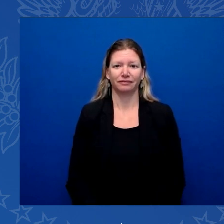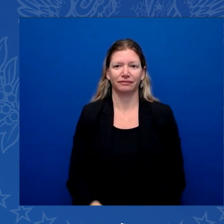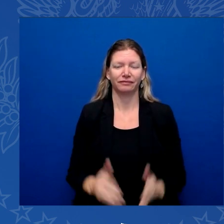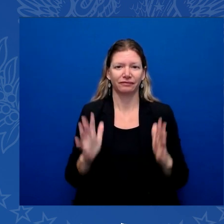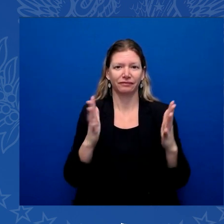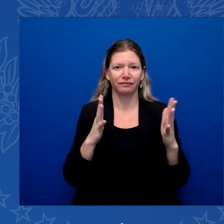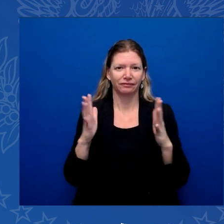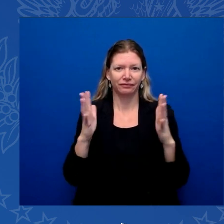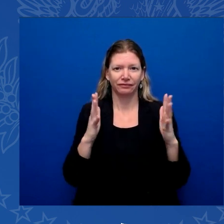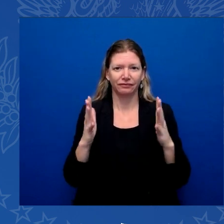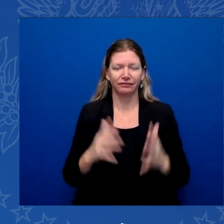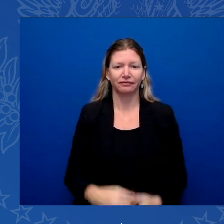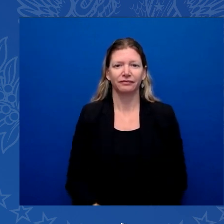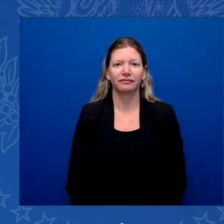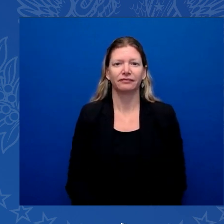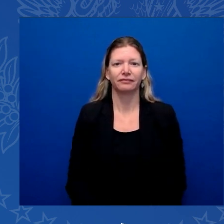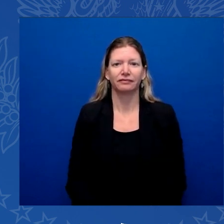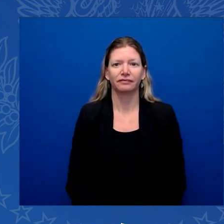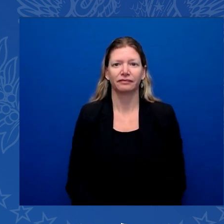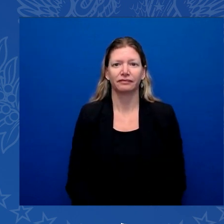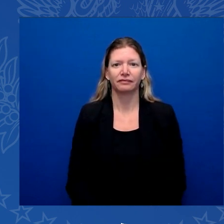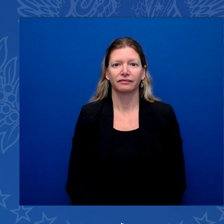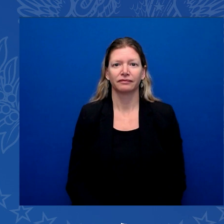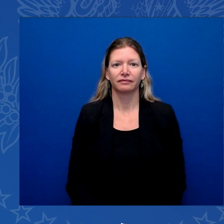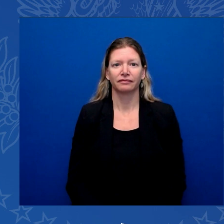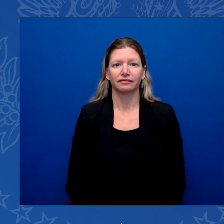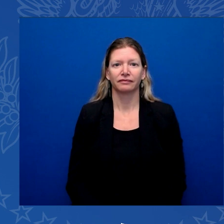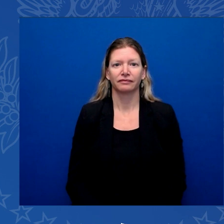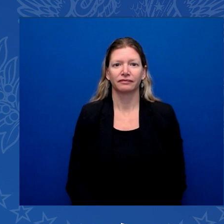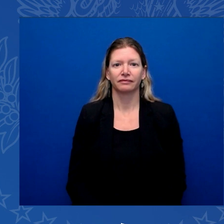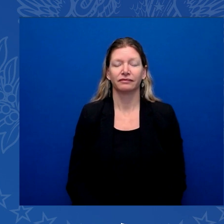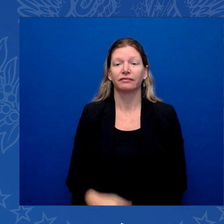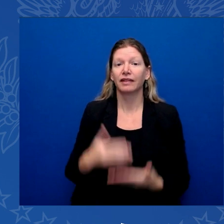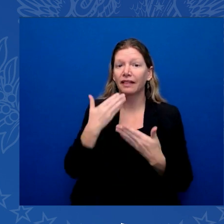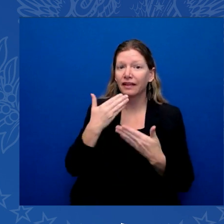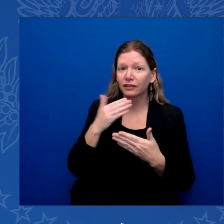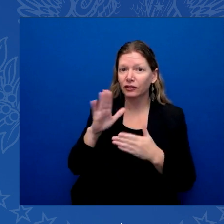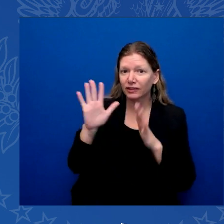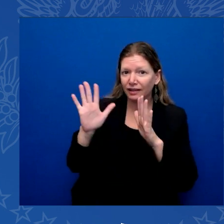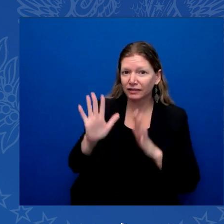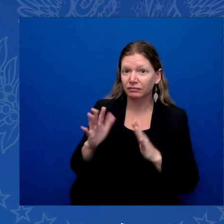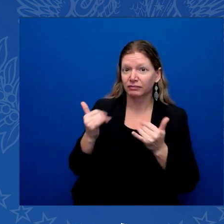Moderator: Thank you, Excellency. May I now invite the Prime Minister of Italy for her remarks?